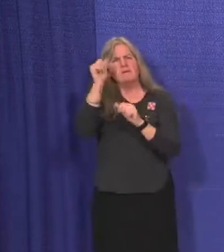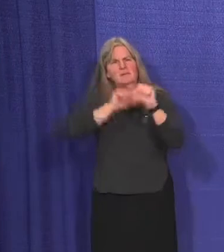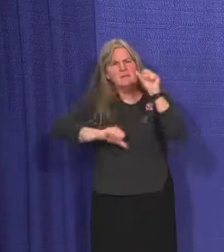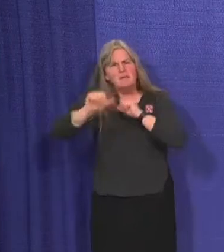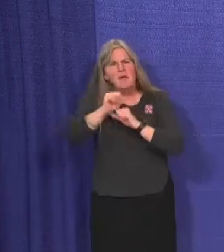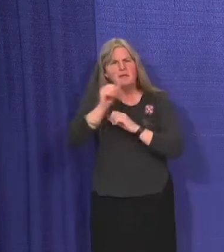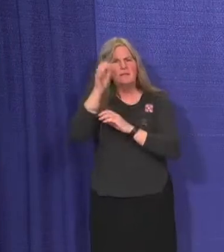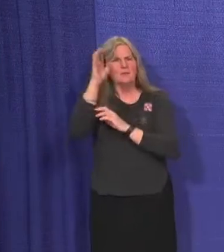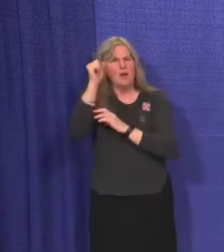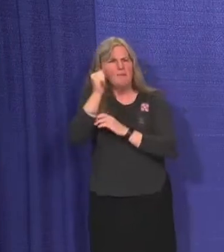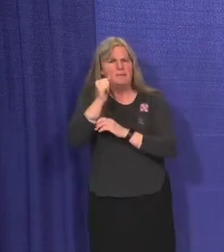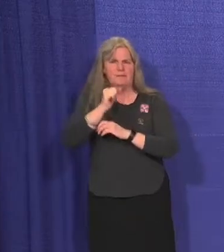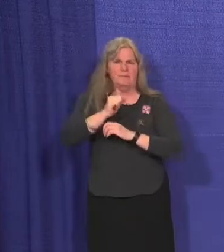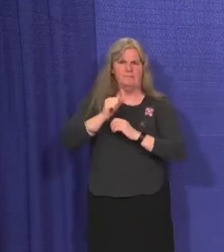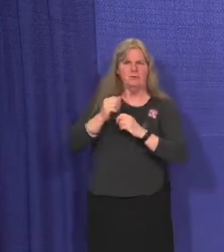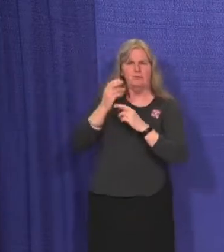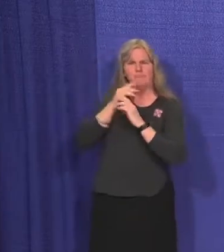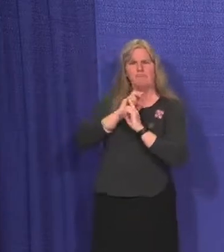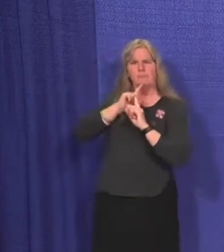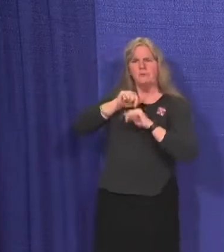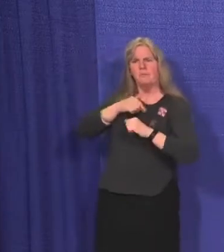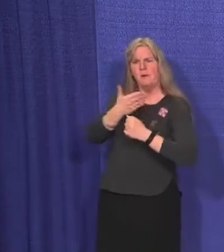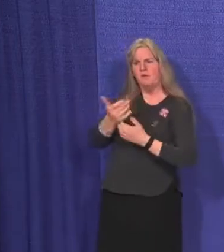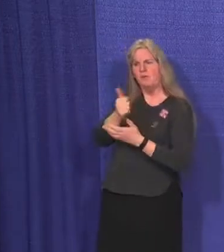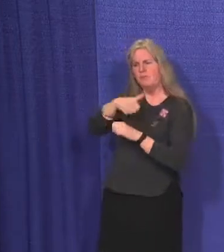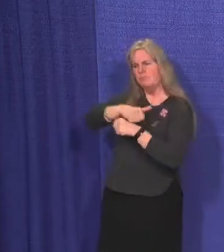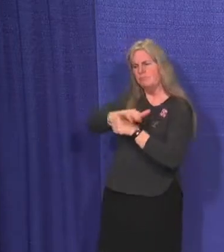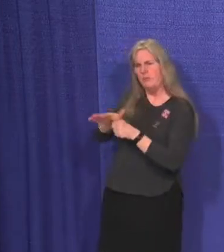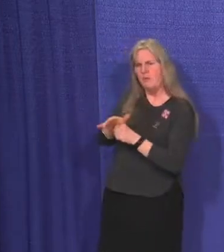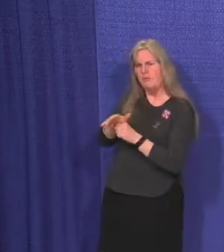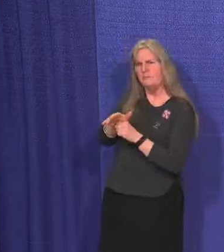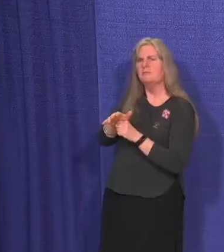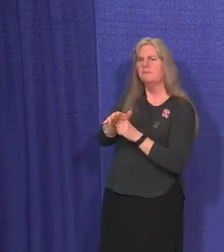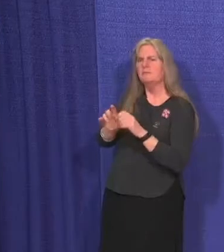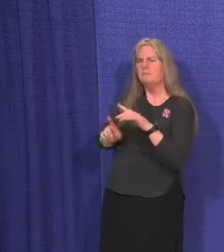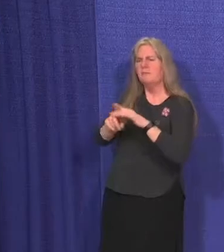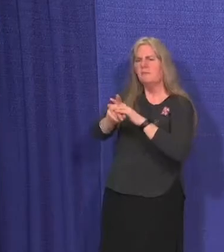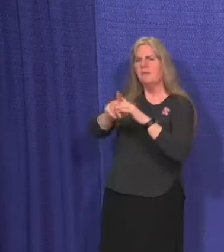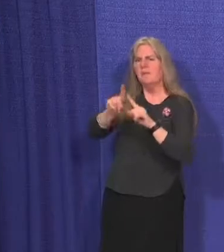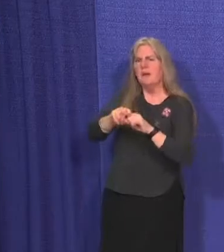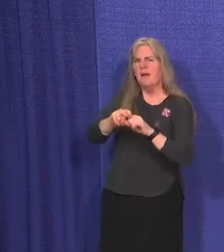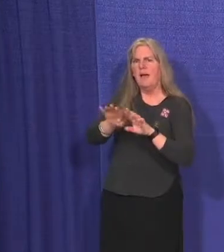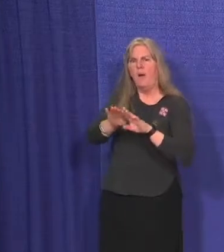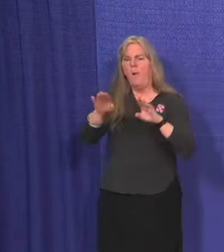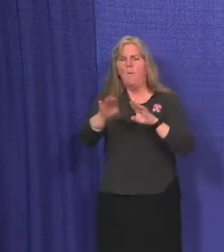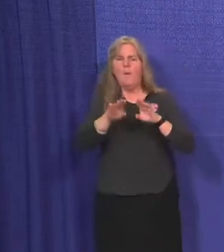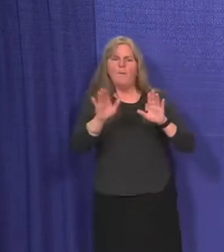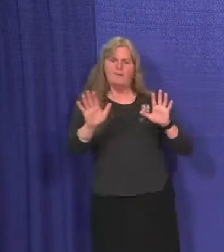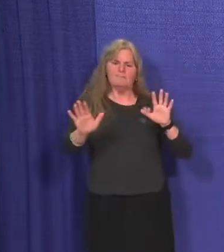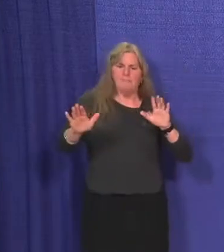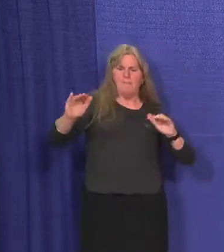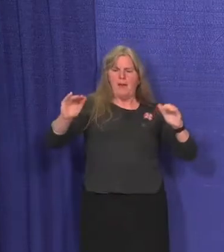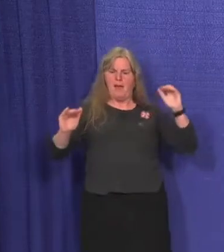We need to keep that in mind and keep going. Our response to each challenge